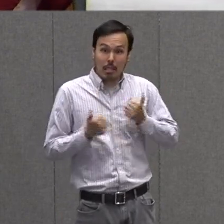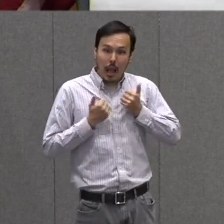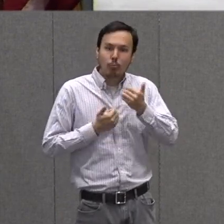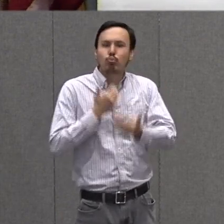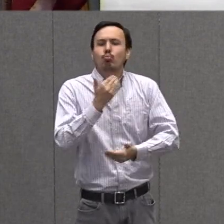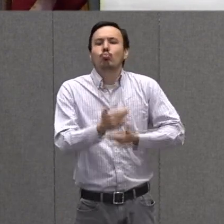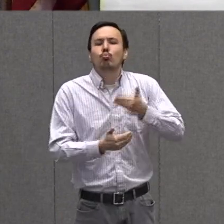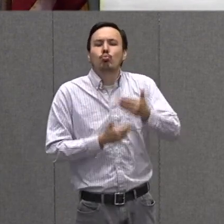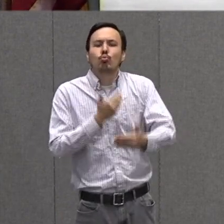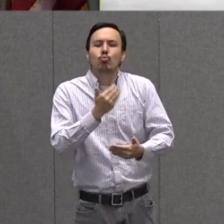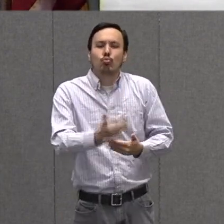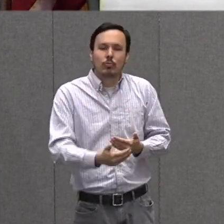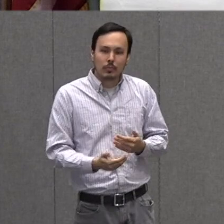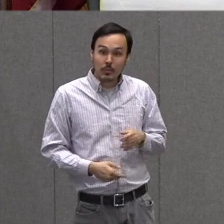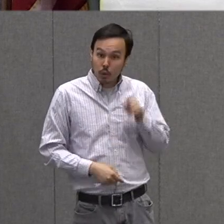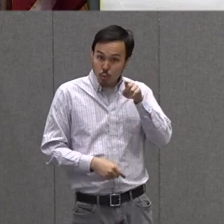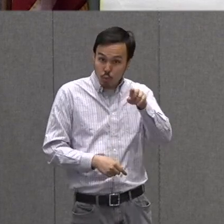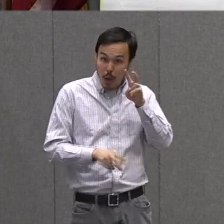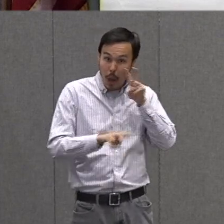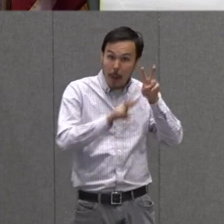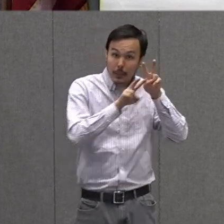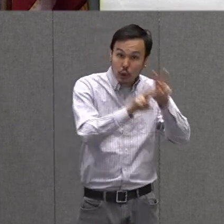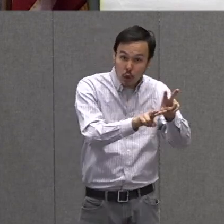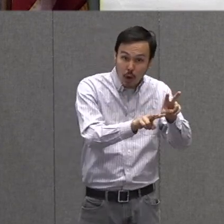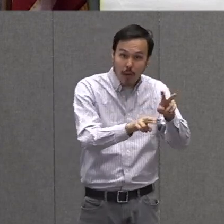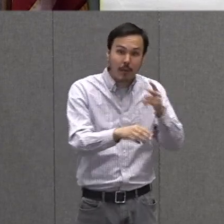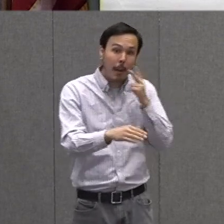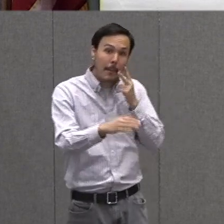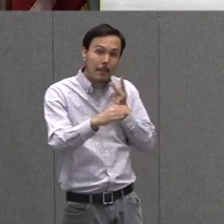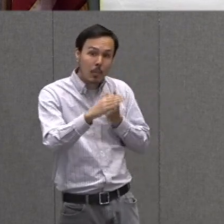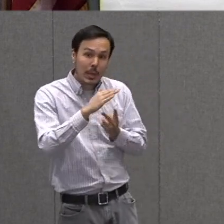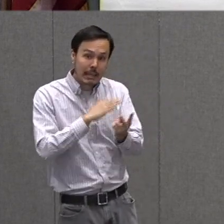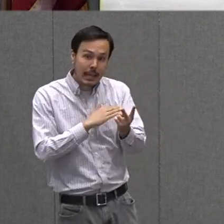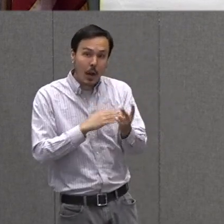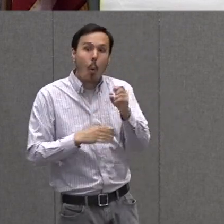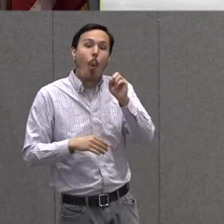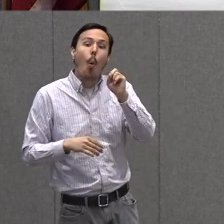What do you observe, predict, or wonder about this picture?